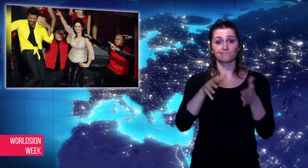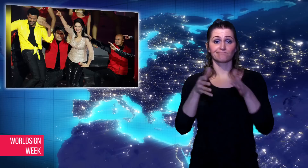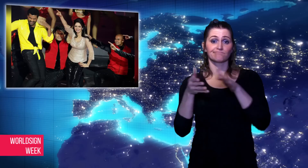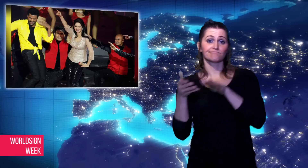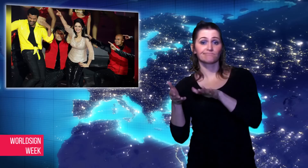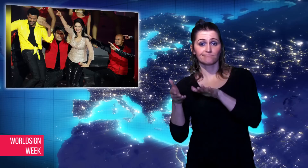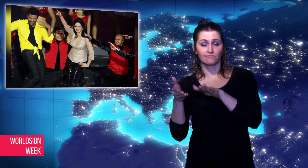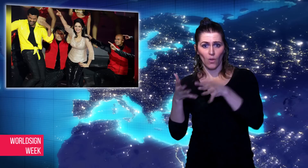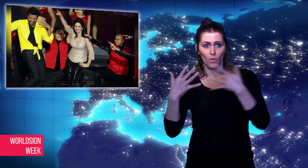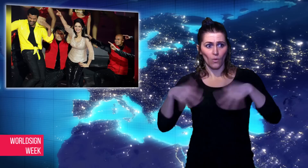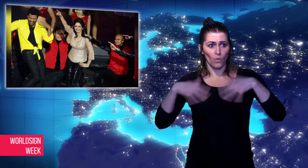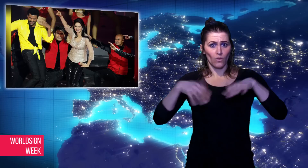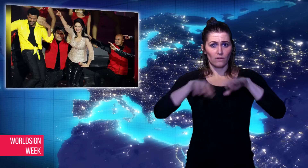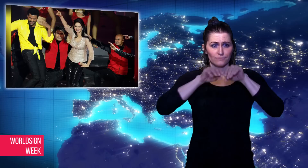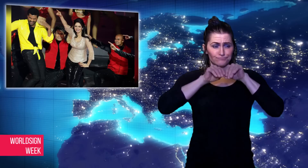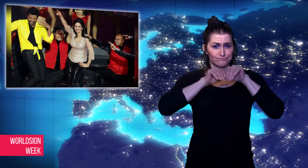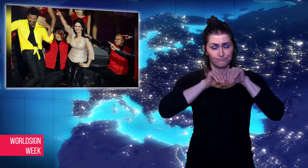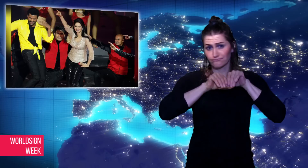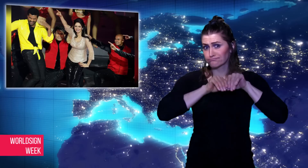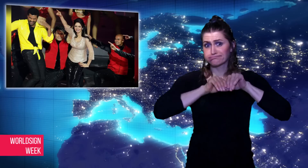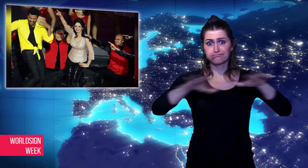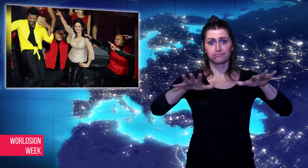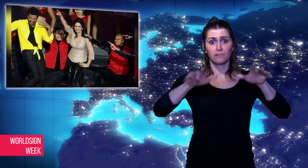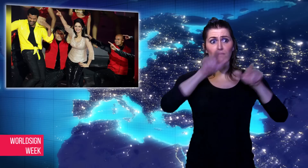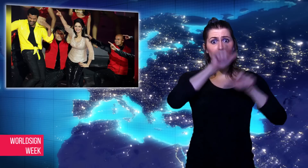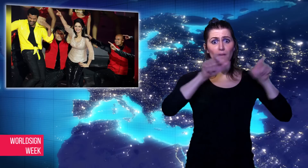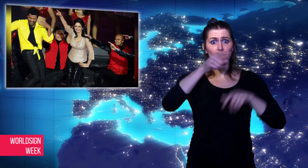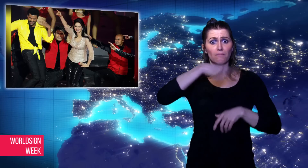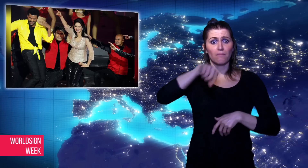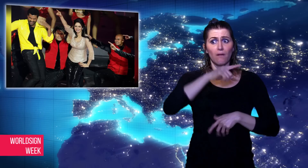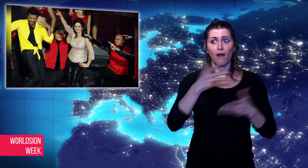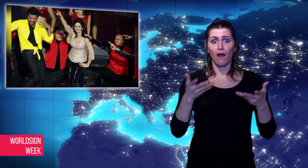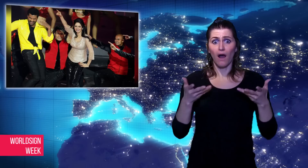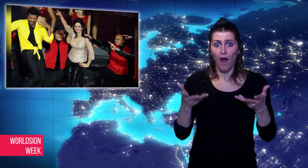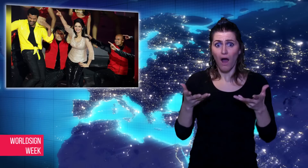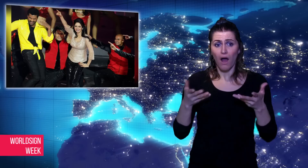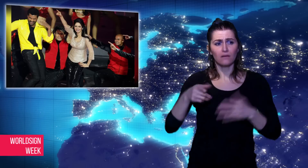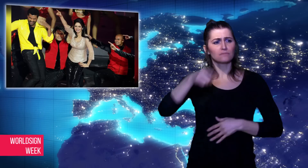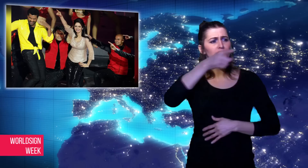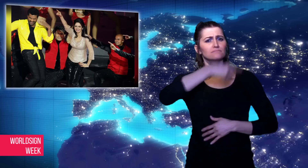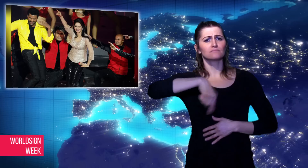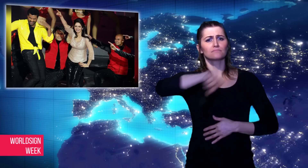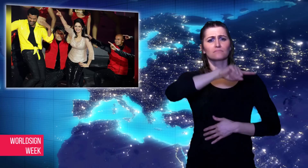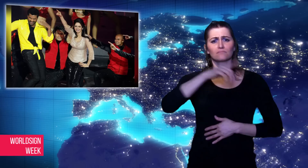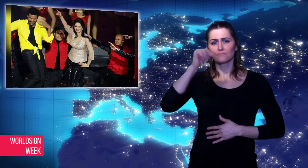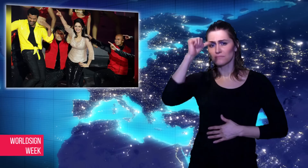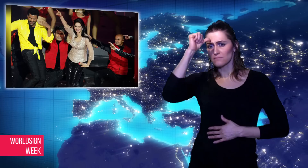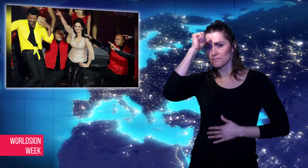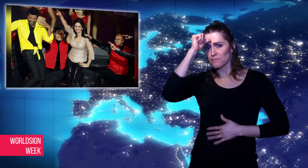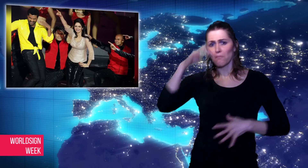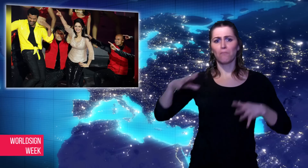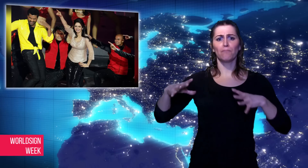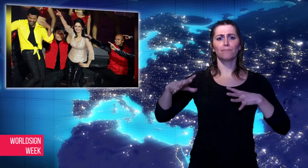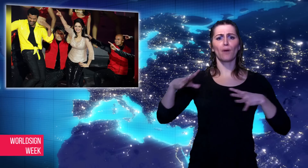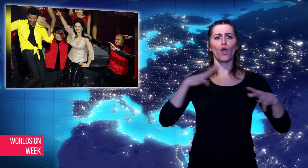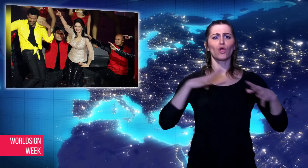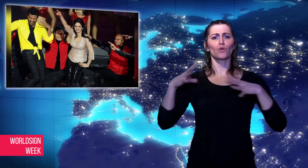Following the news of her death, several